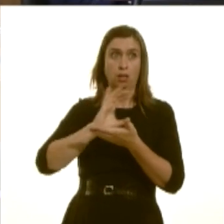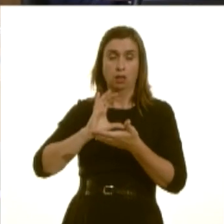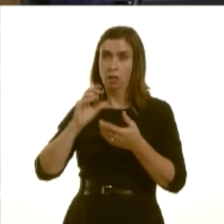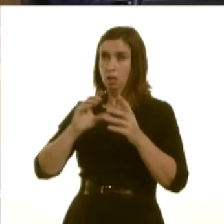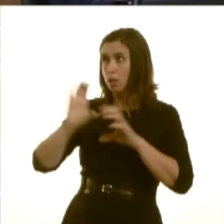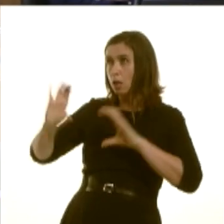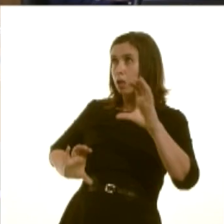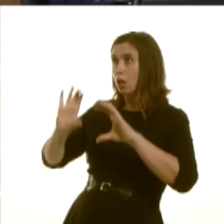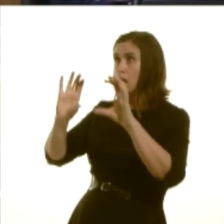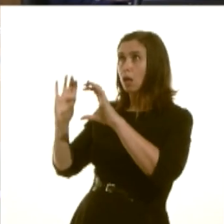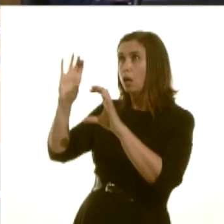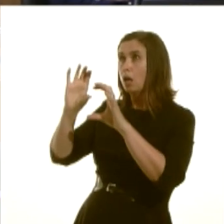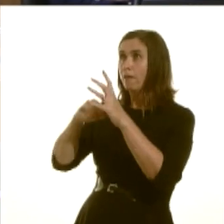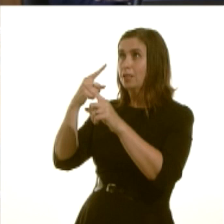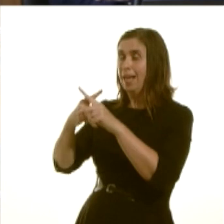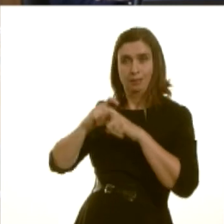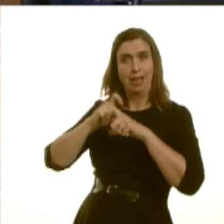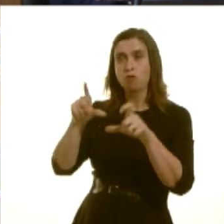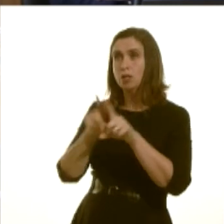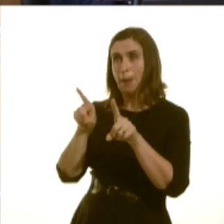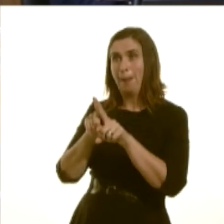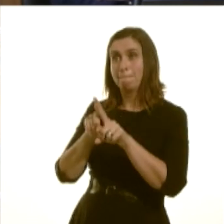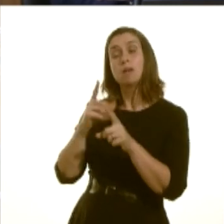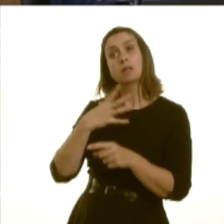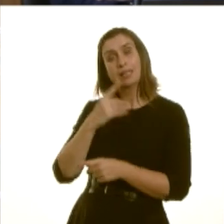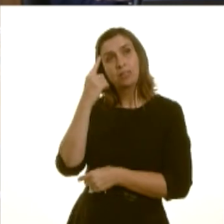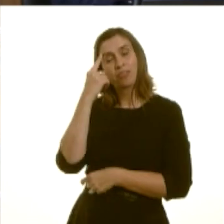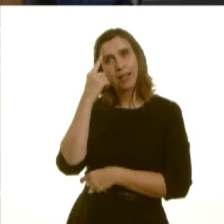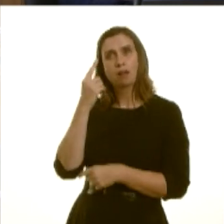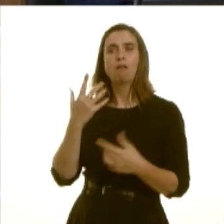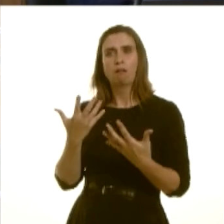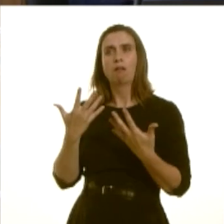sufficient flexibility for this Chamber—in what is rapidly becoming, let us face it,